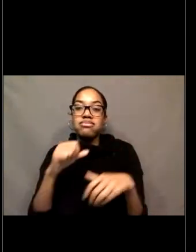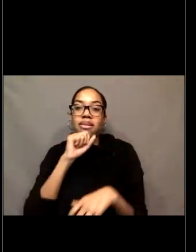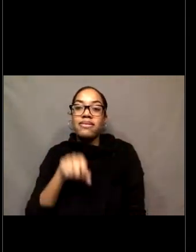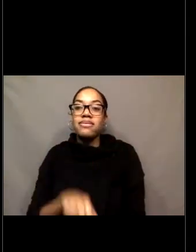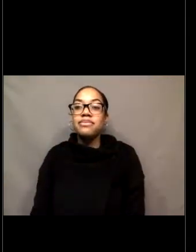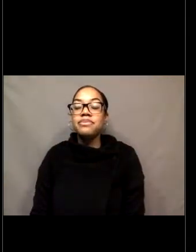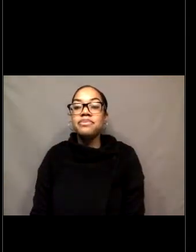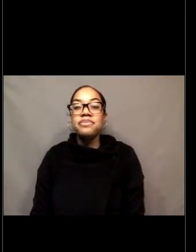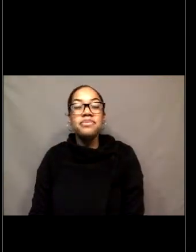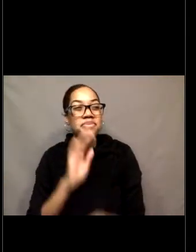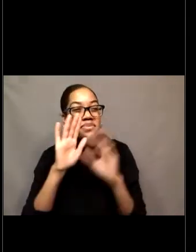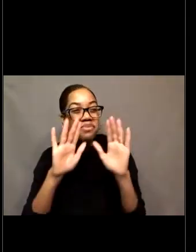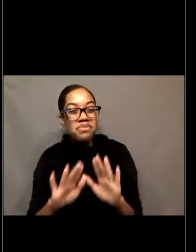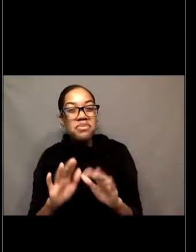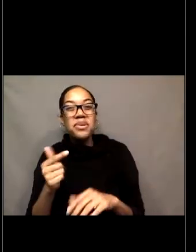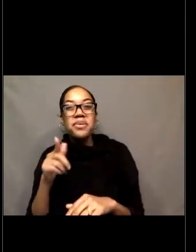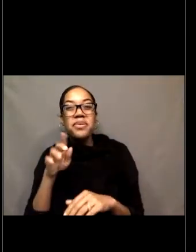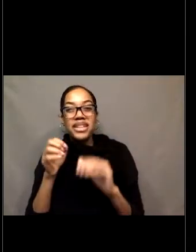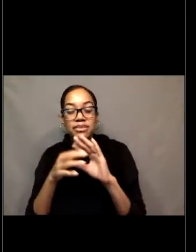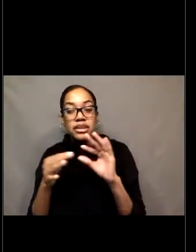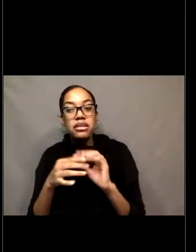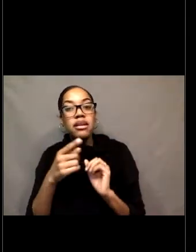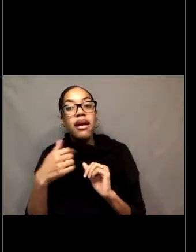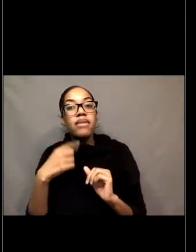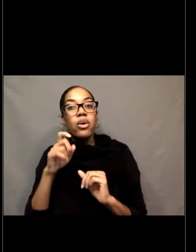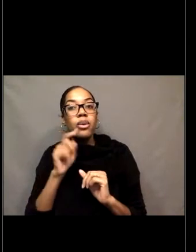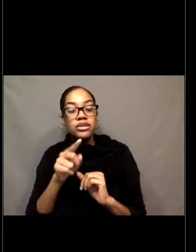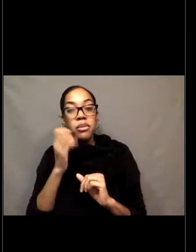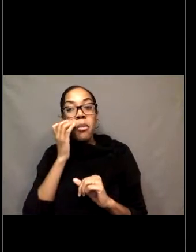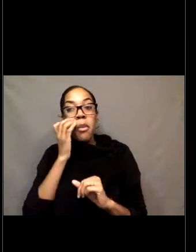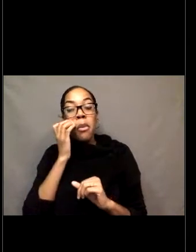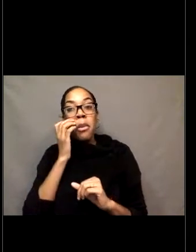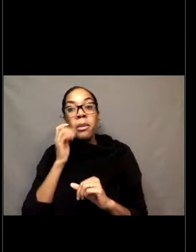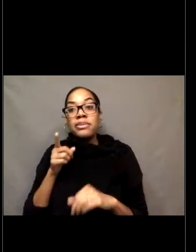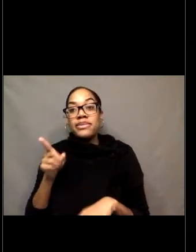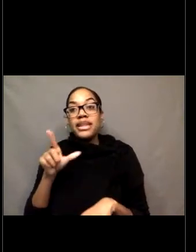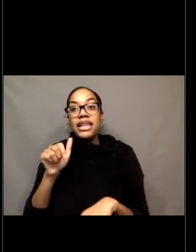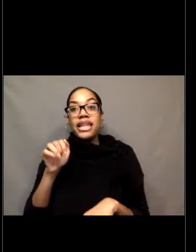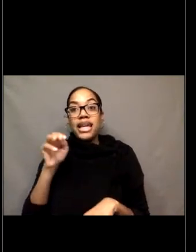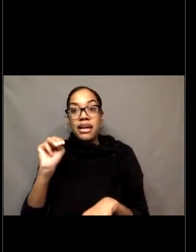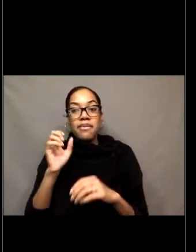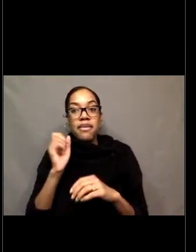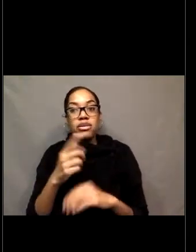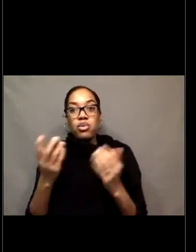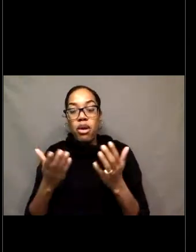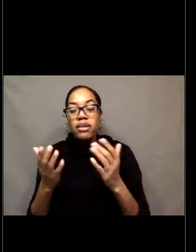[Grace] Excellent. Okay. We have a question from Liam, and Liam asks, what's your favorite abalone?